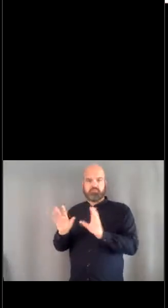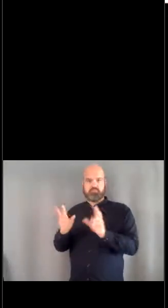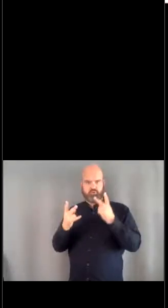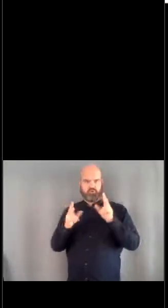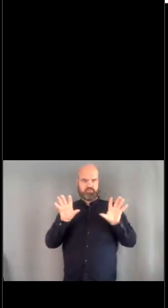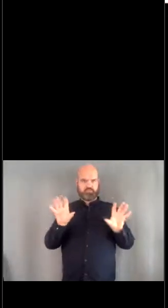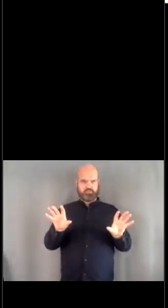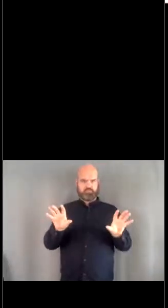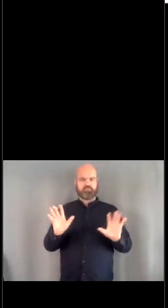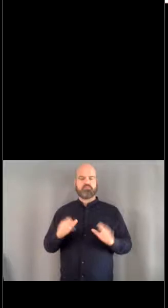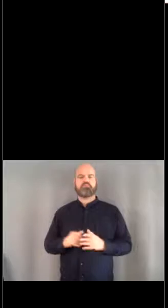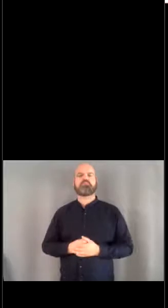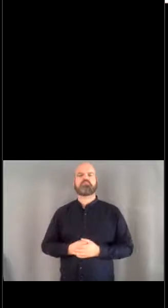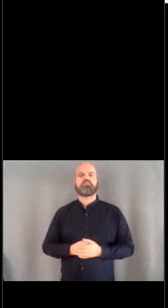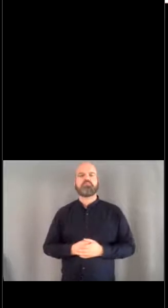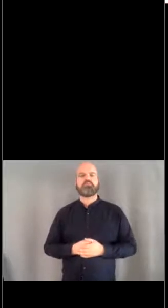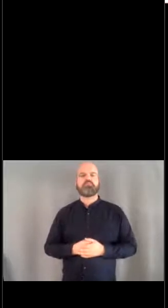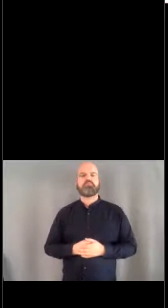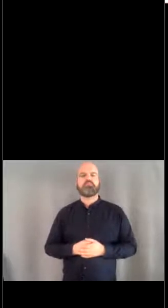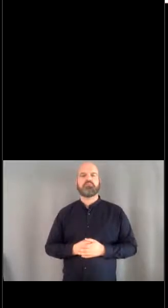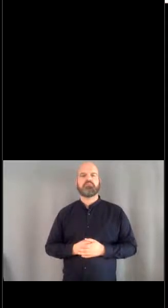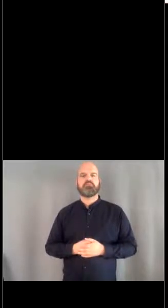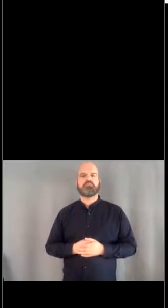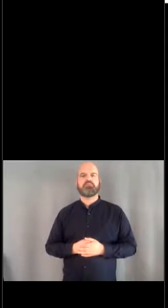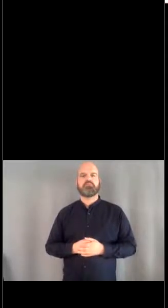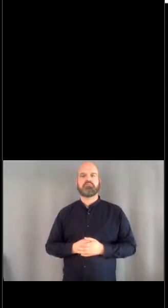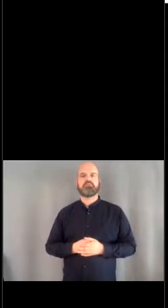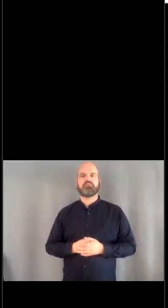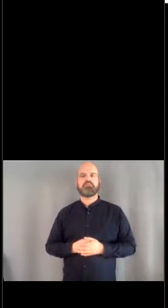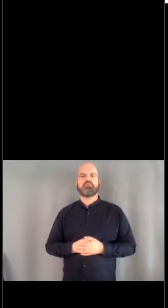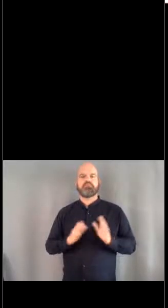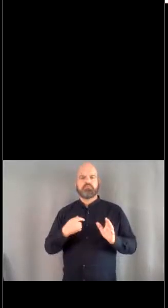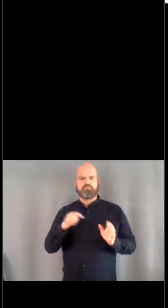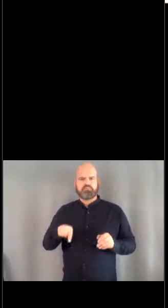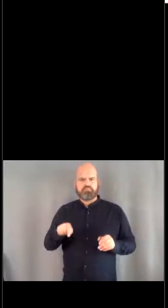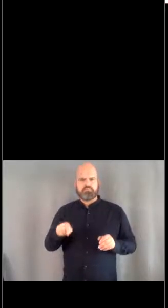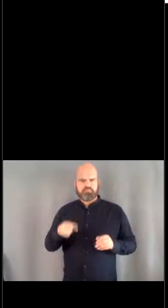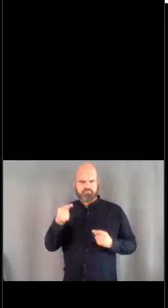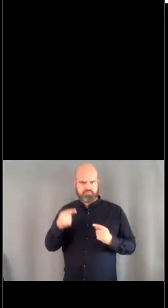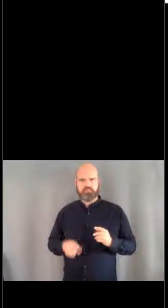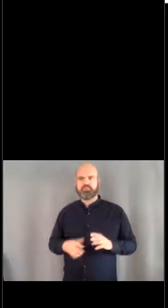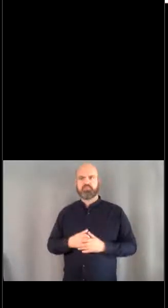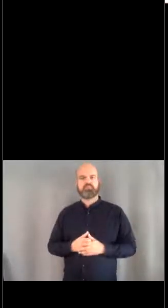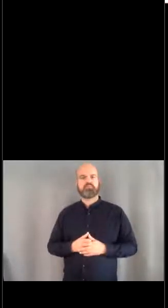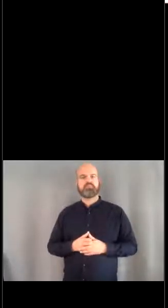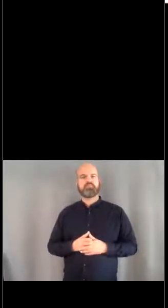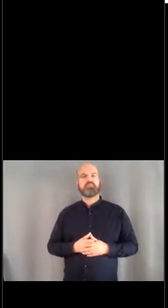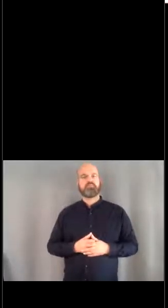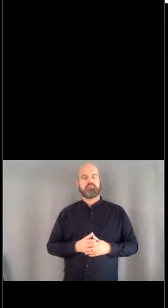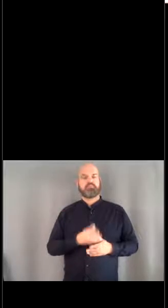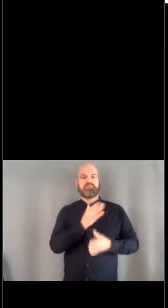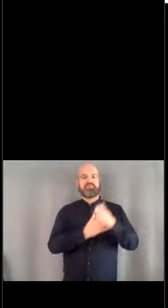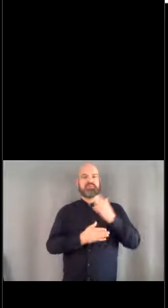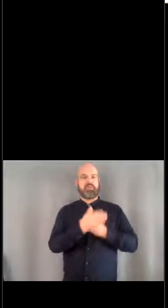So keep going. Yeah. There you go. So the CRPD refers to social protection.